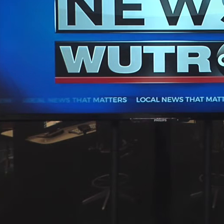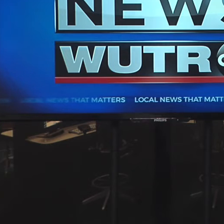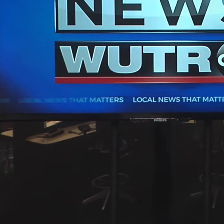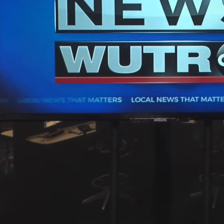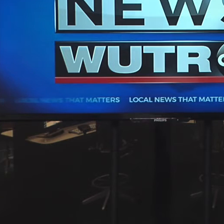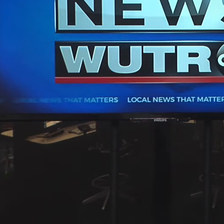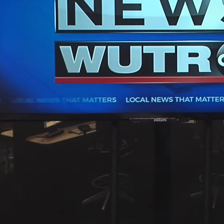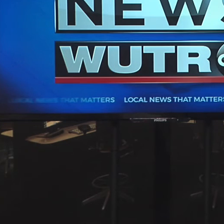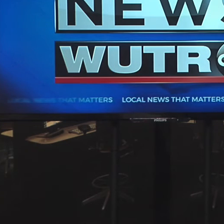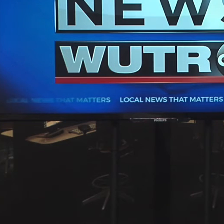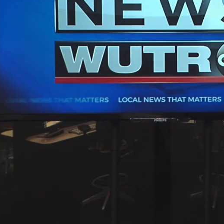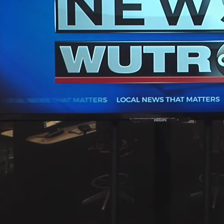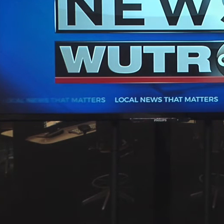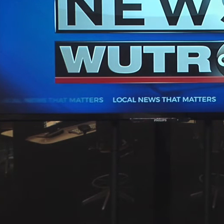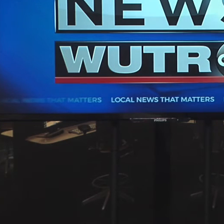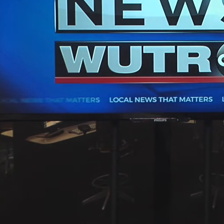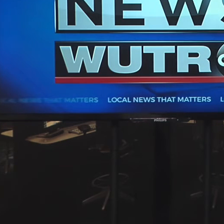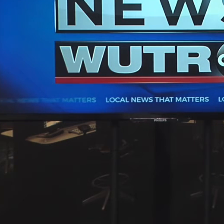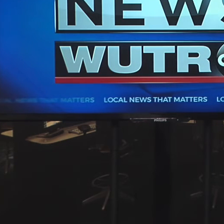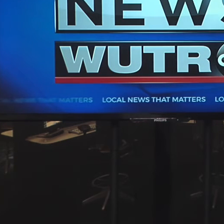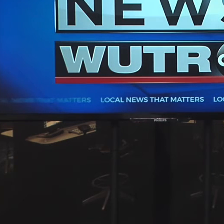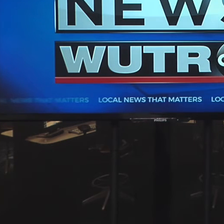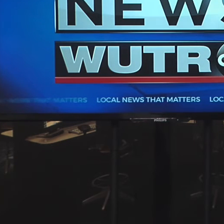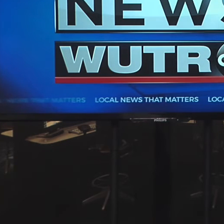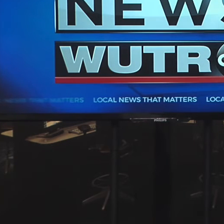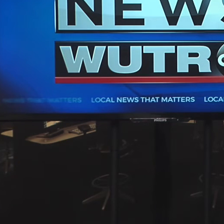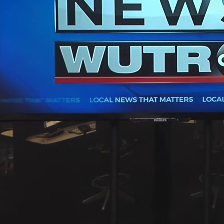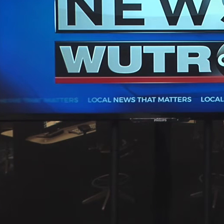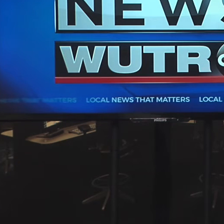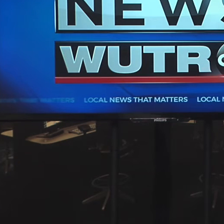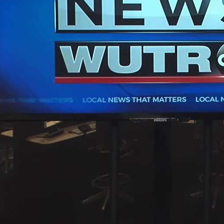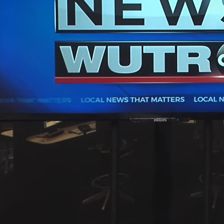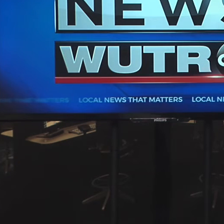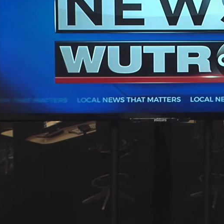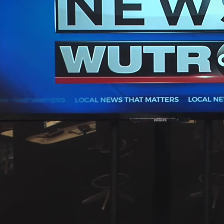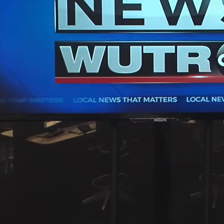RESOURCES TO HELP BUSINESS OWNERS NAVIGATE A SAFE AND RESPONSIBLE RE-OPENING, OUR